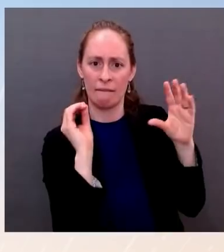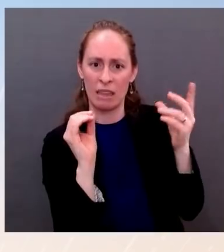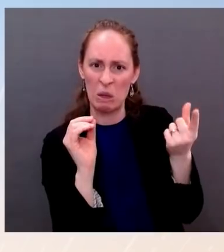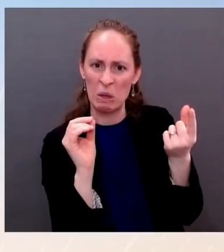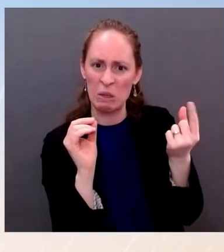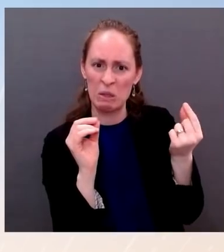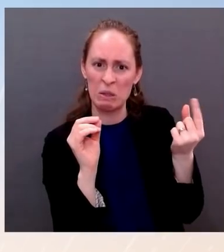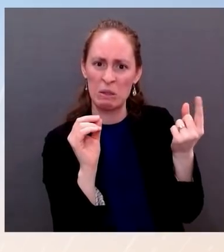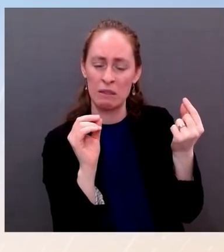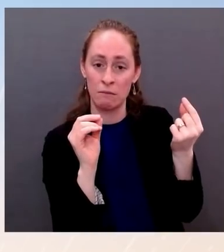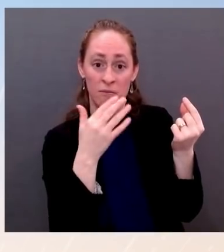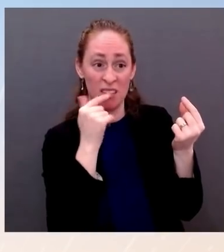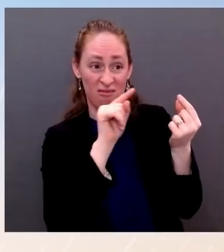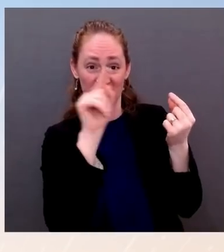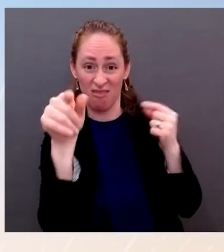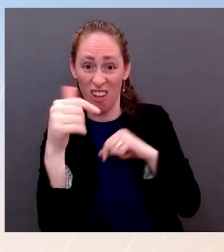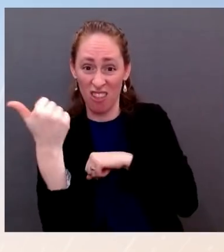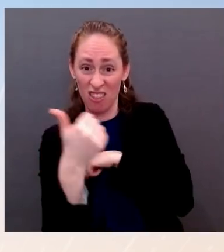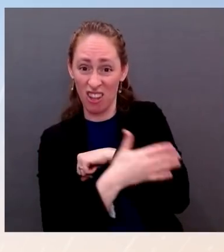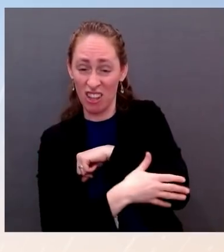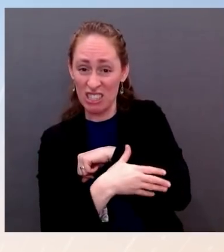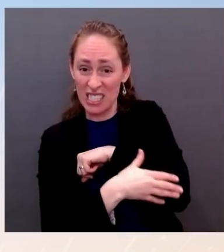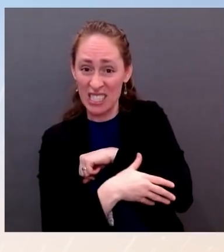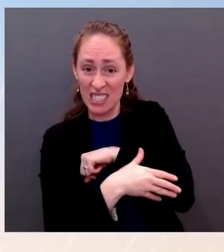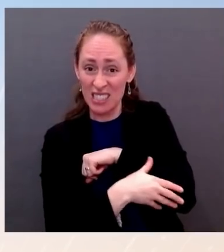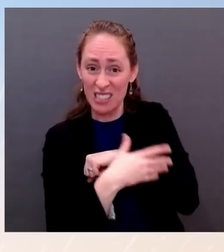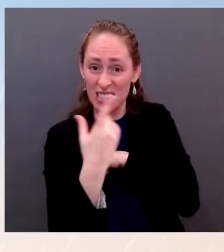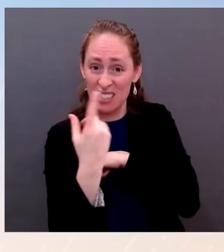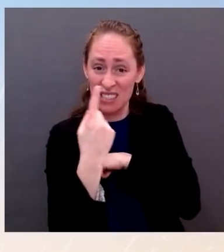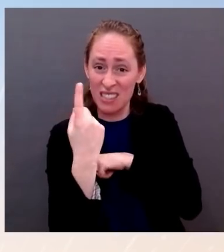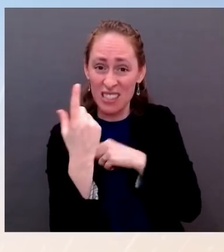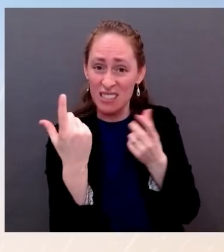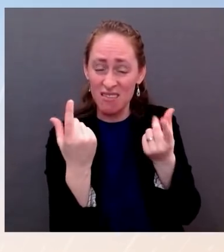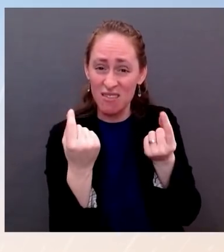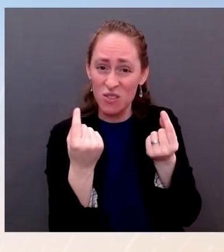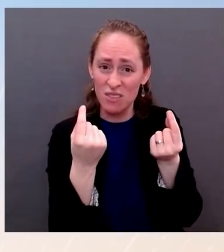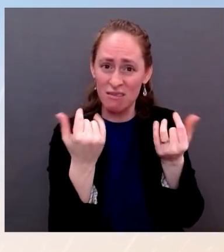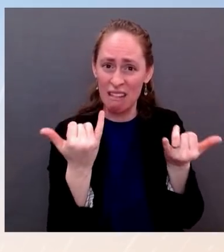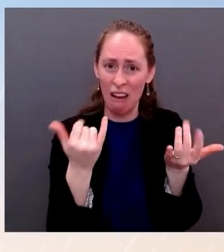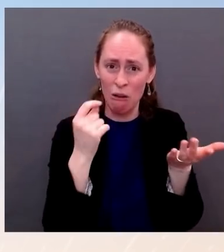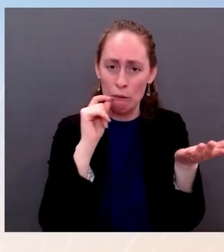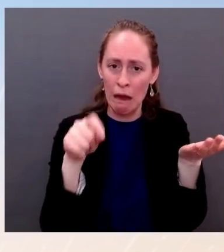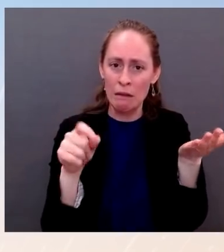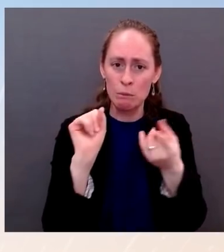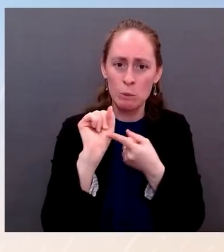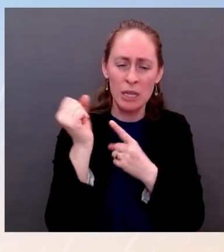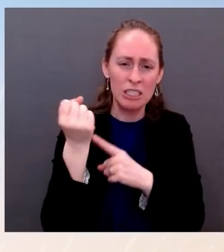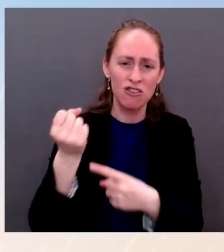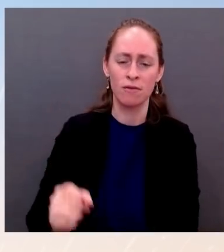Ms. Psaki: It's a great question. I'd really refer you to the State Department. Typically, when we reduce a presence at an embassy,